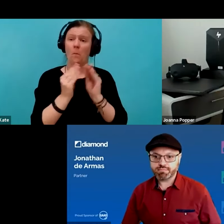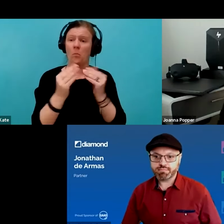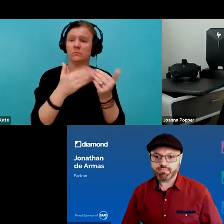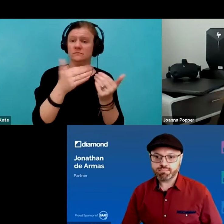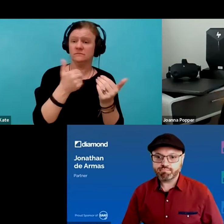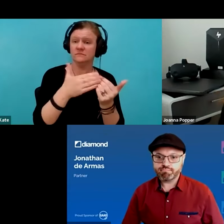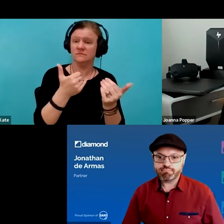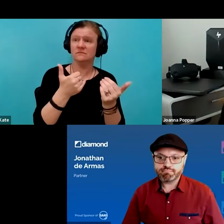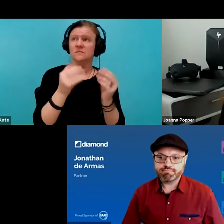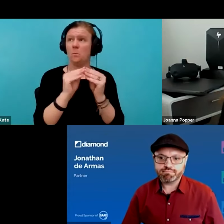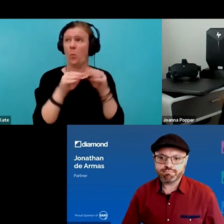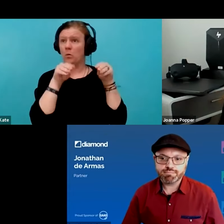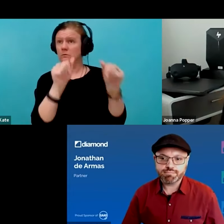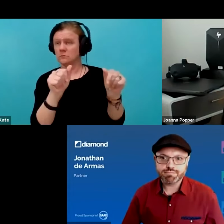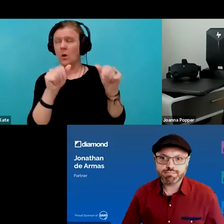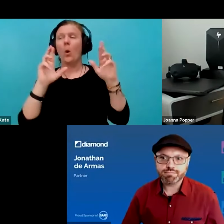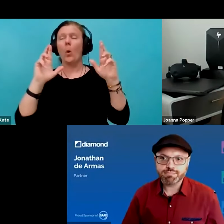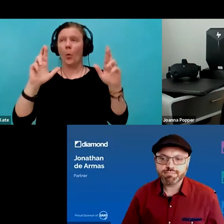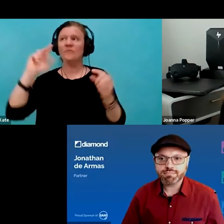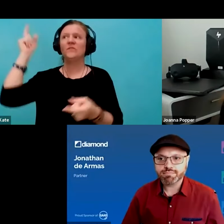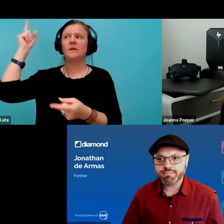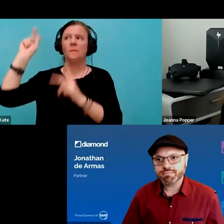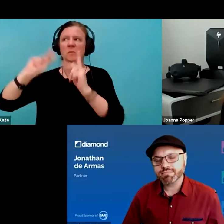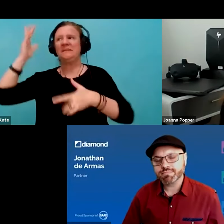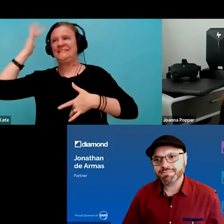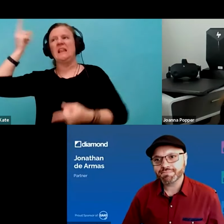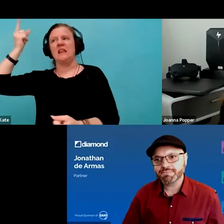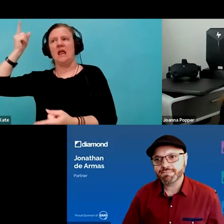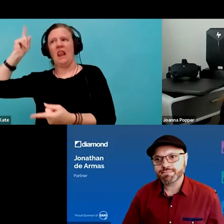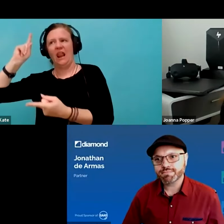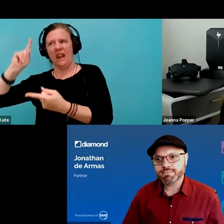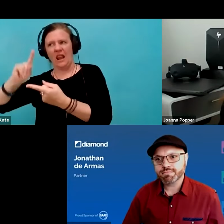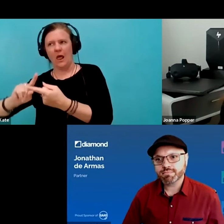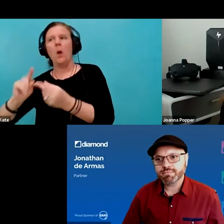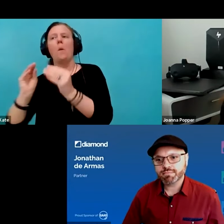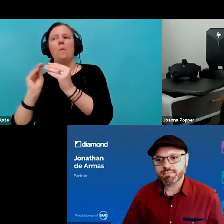Chadwick Turner: I think that we're going to slowly start to see this substantial